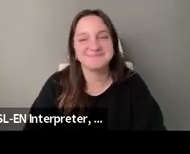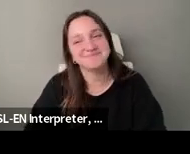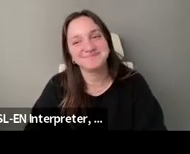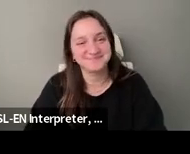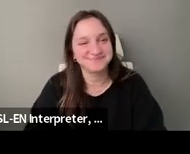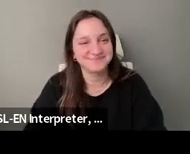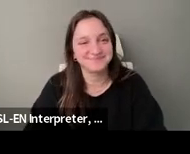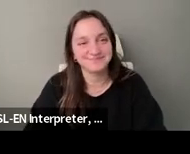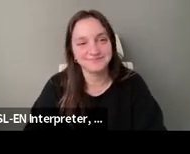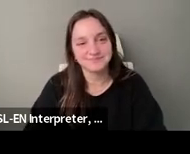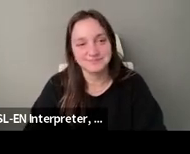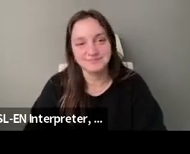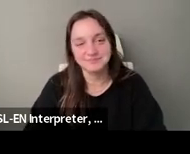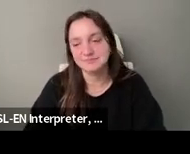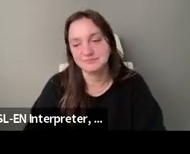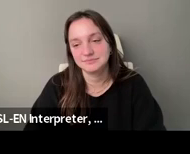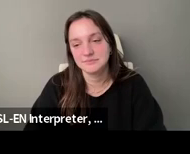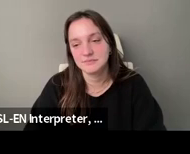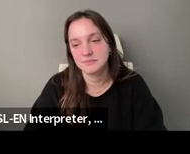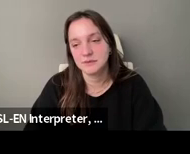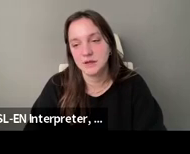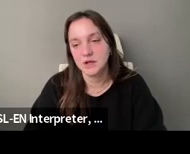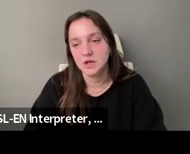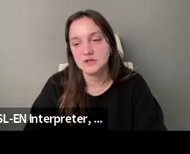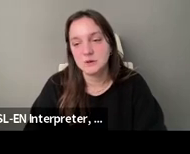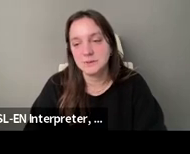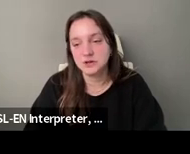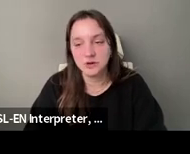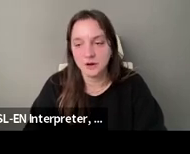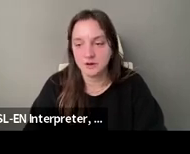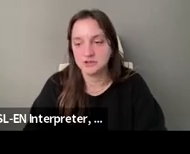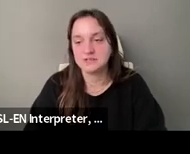So I'm sure you're wondering just how many deaf people there